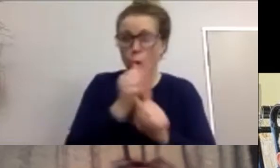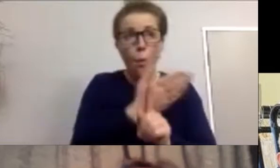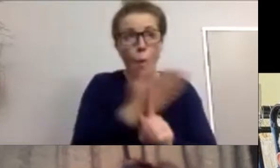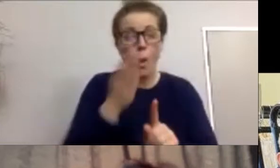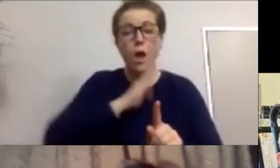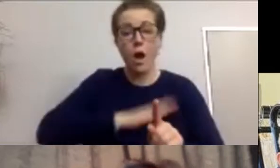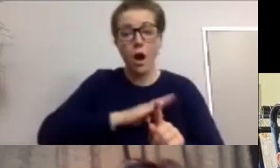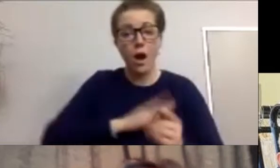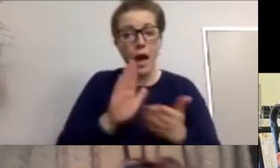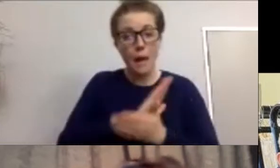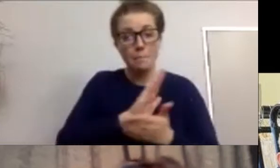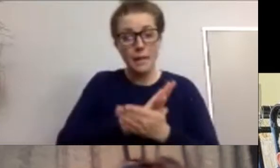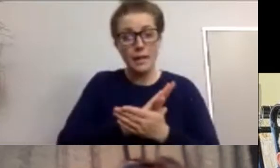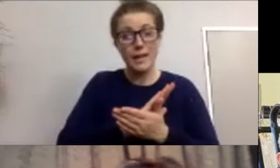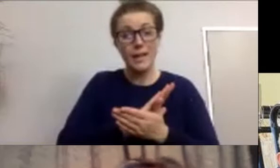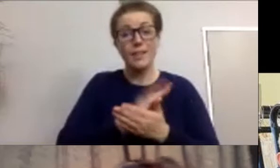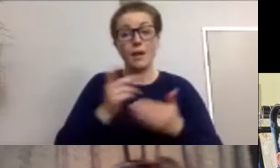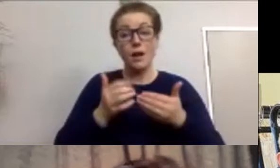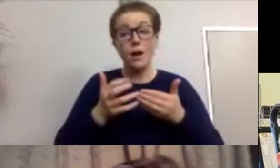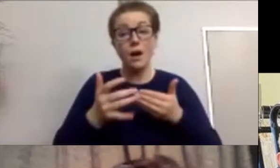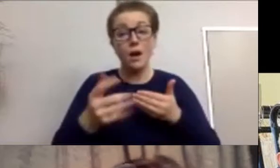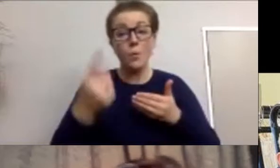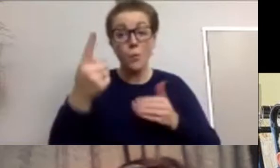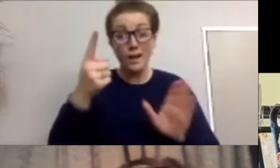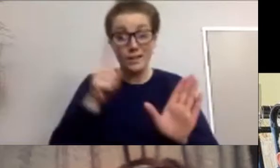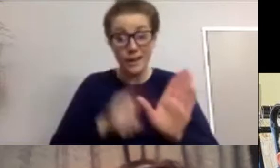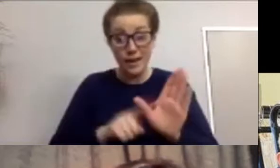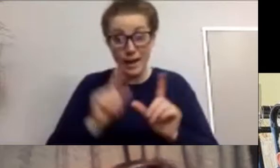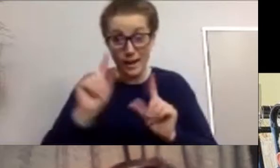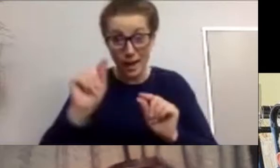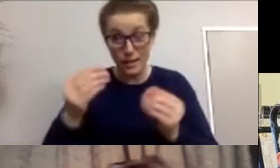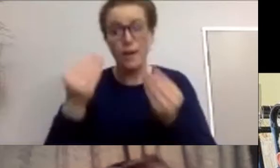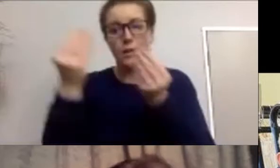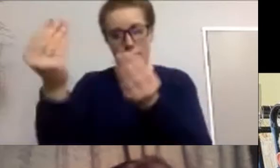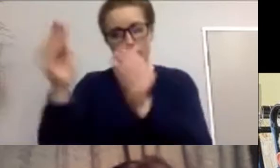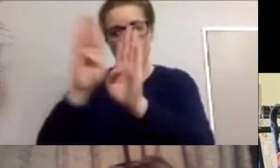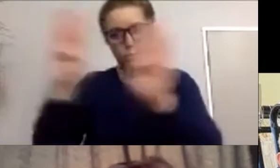it took a year before I got it presented to the board. So I'm very pleased that after